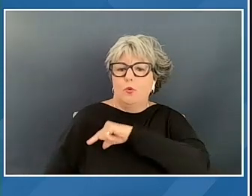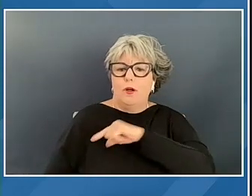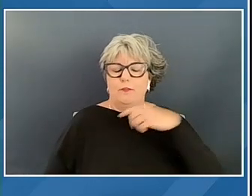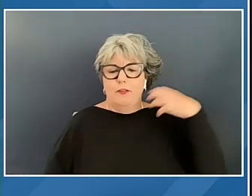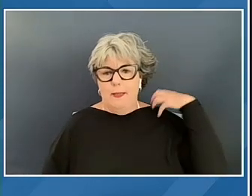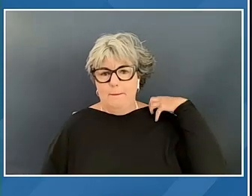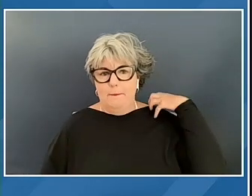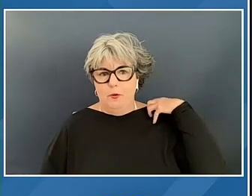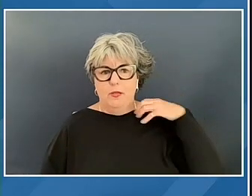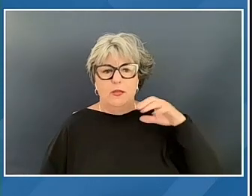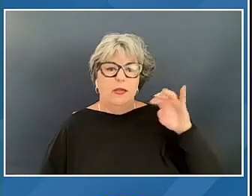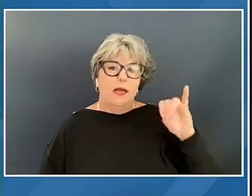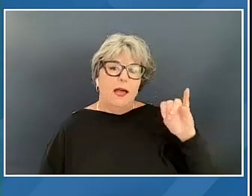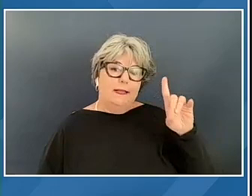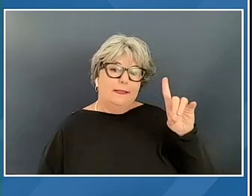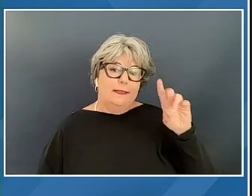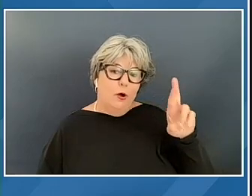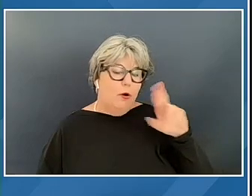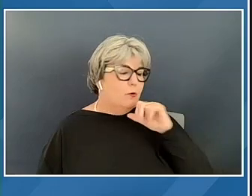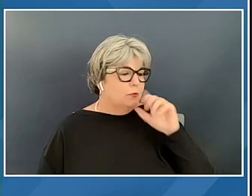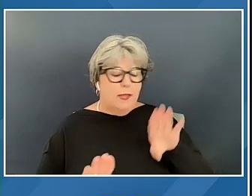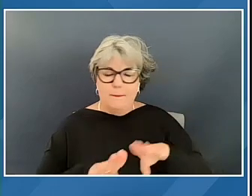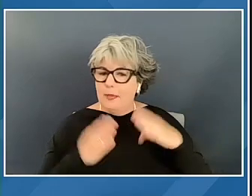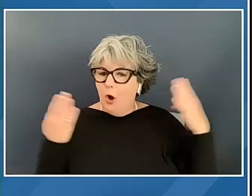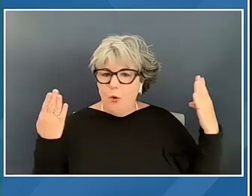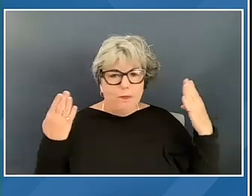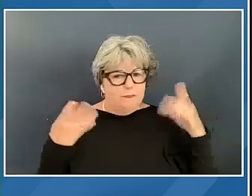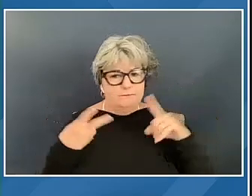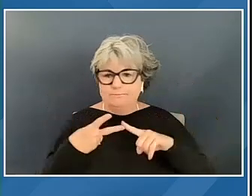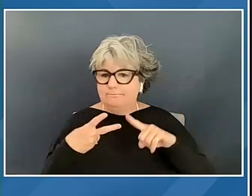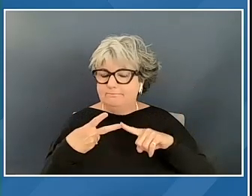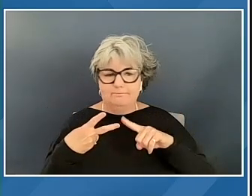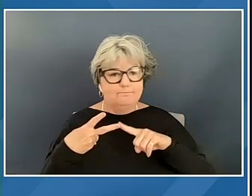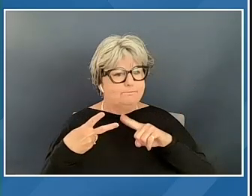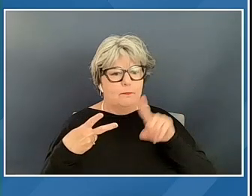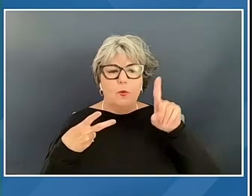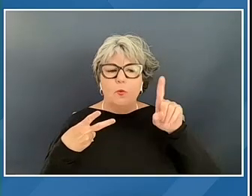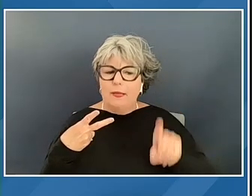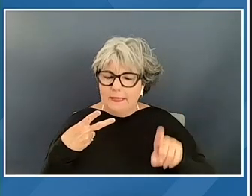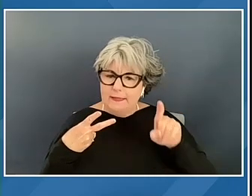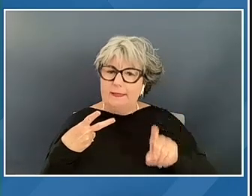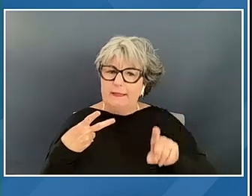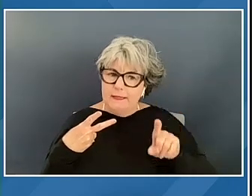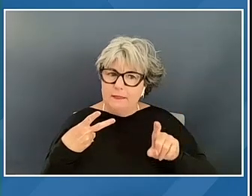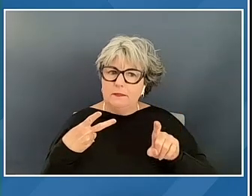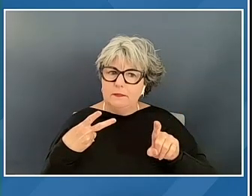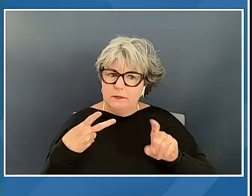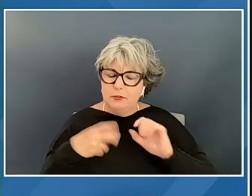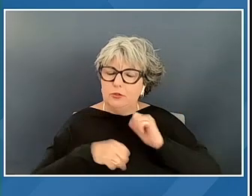IDR is not going to be opened up, and we need to kind of set that as a boundary for